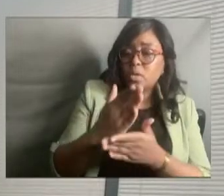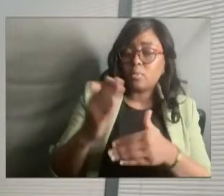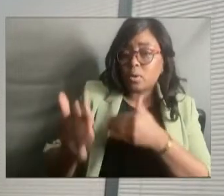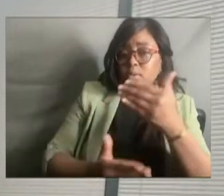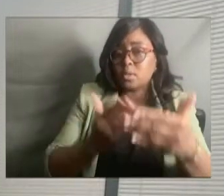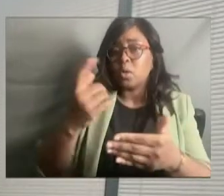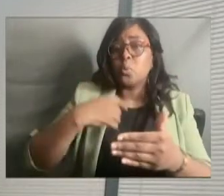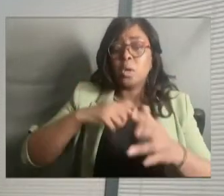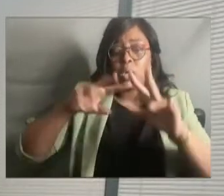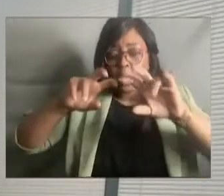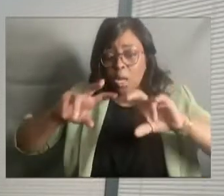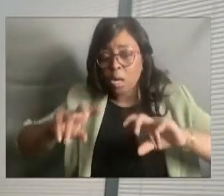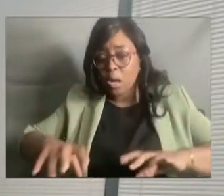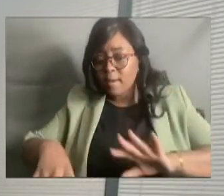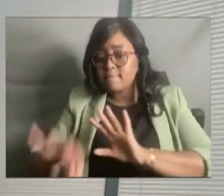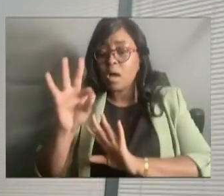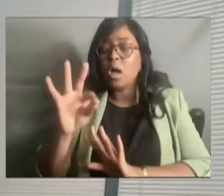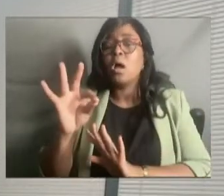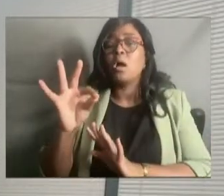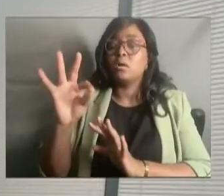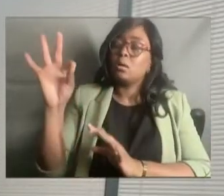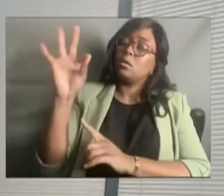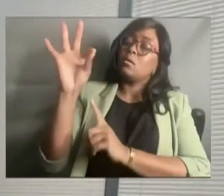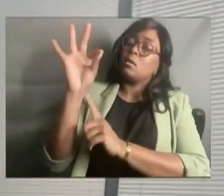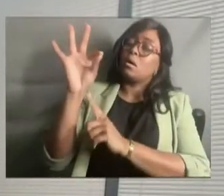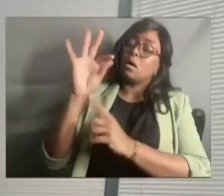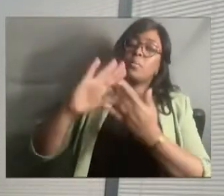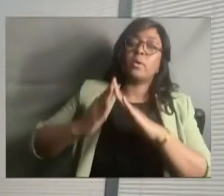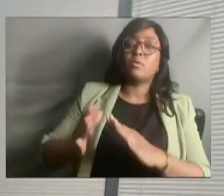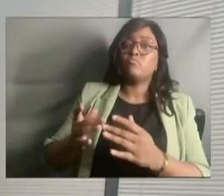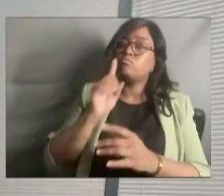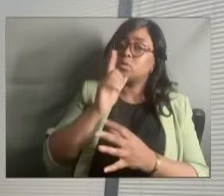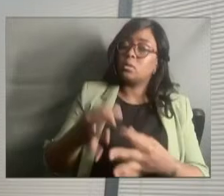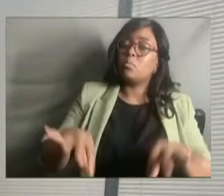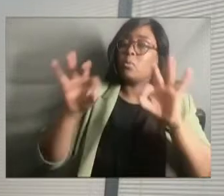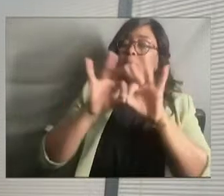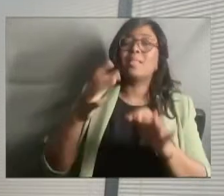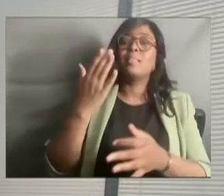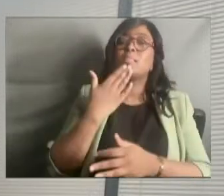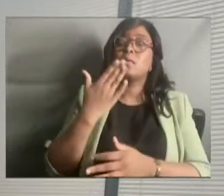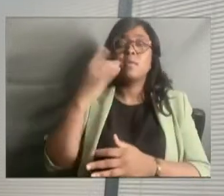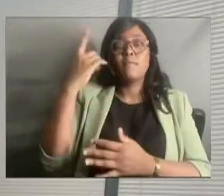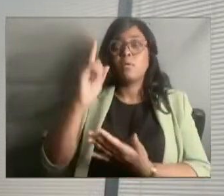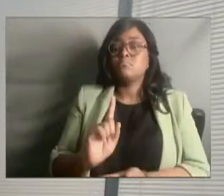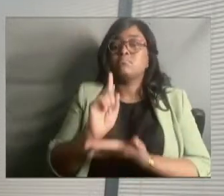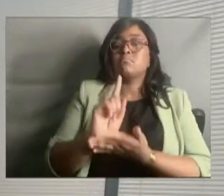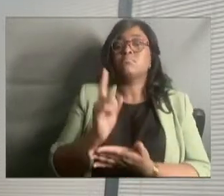budget process is that we uncover things that become